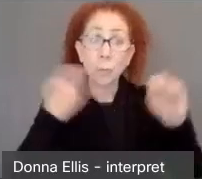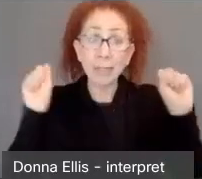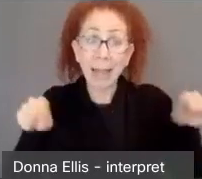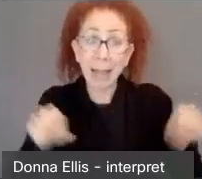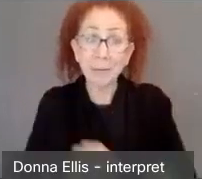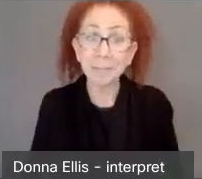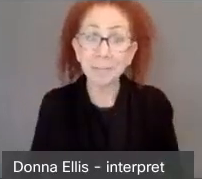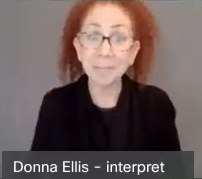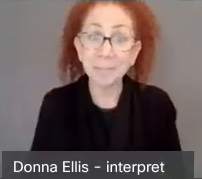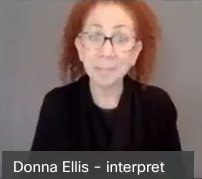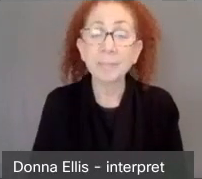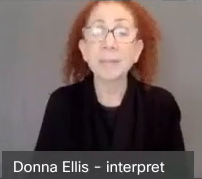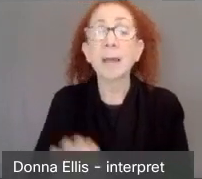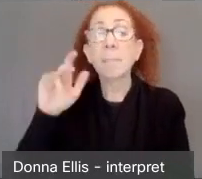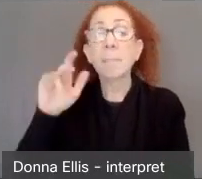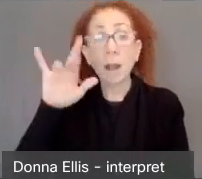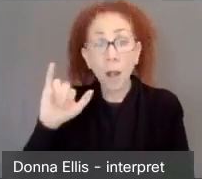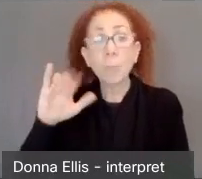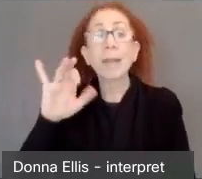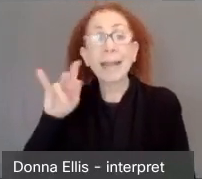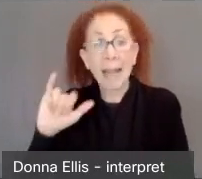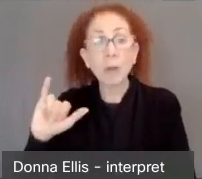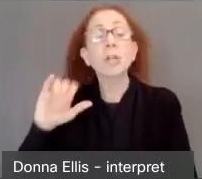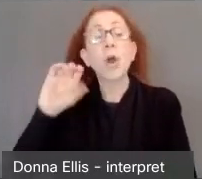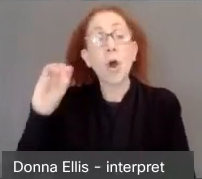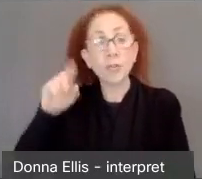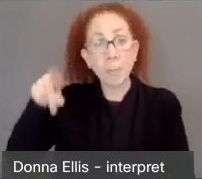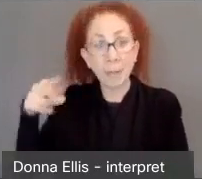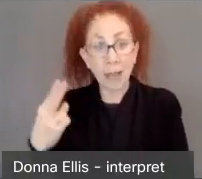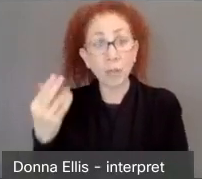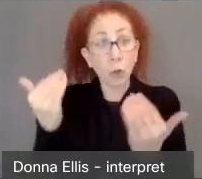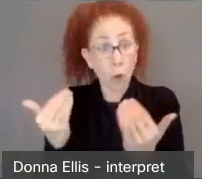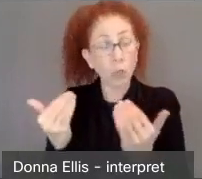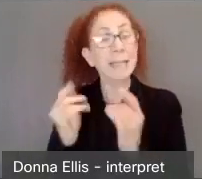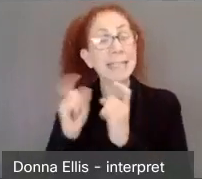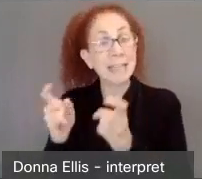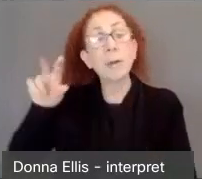The Montgomery County Office of Public Health is currently administering Pfizer vaccine for those